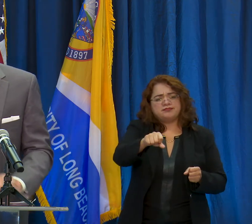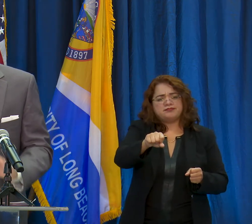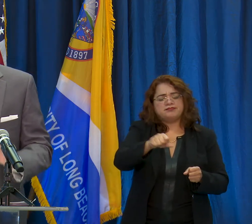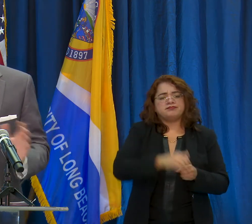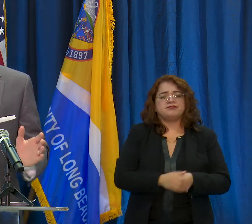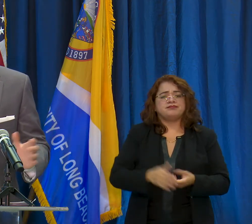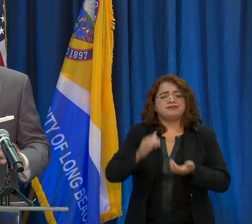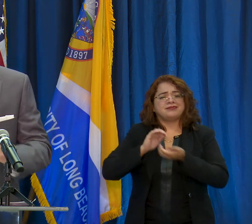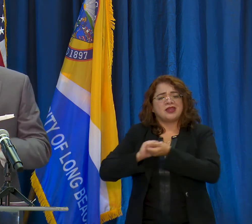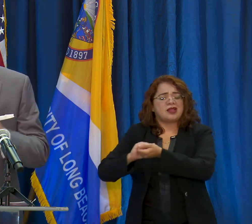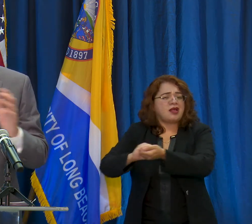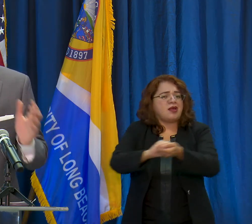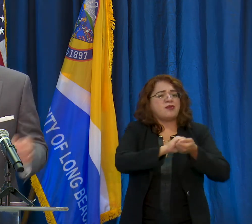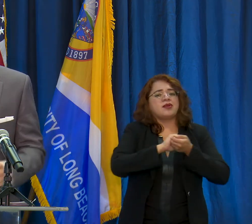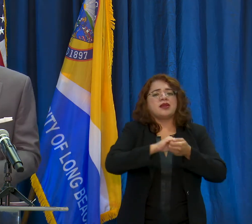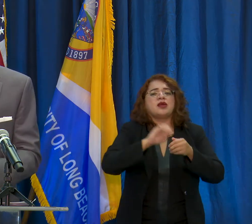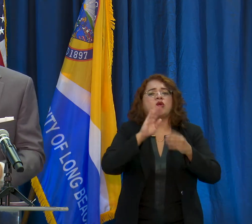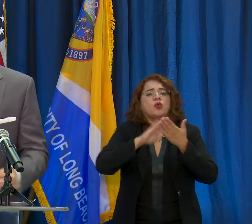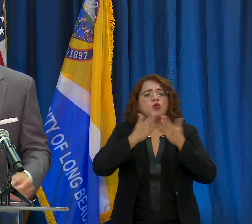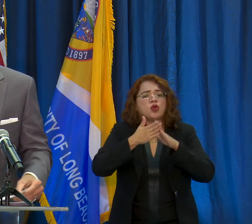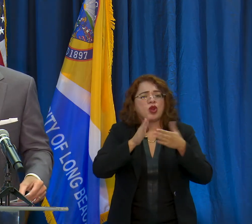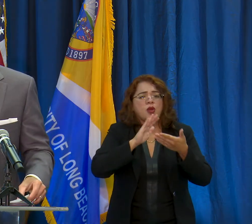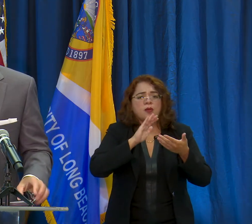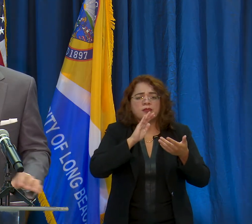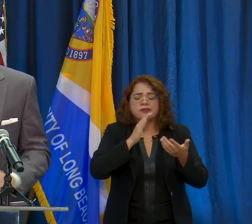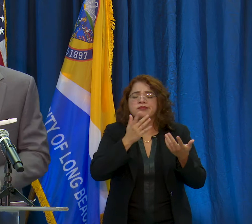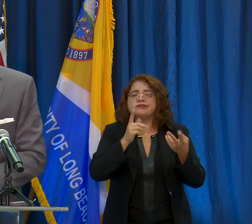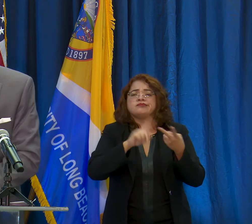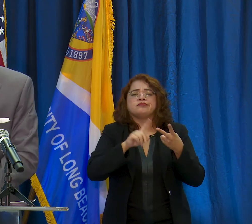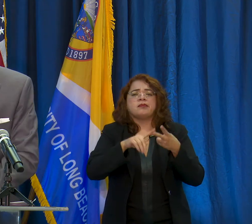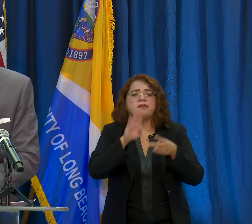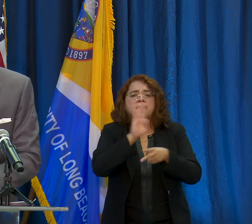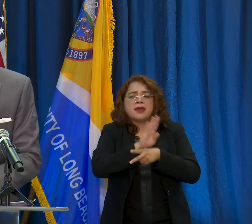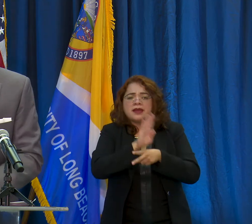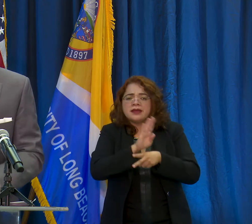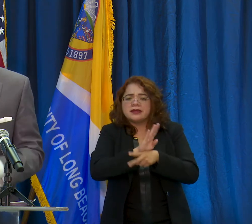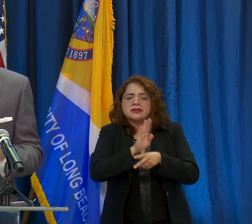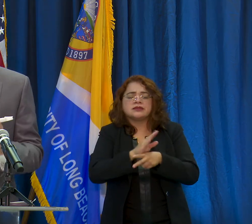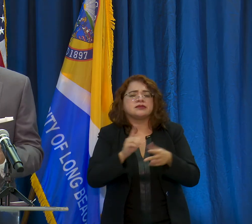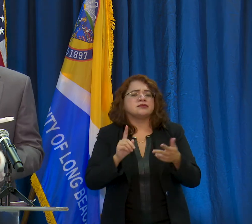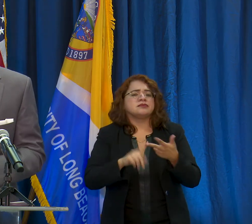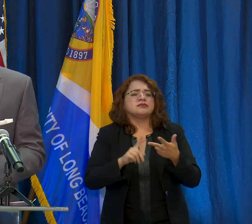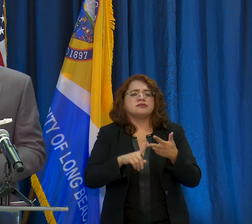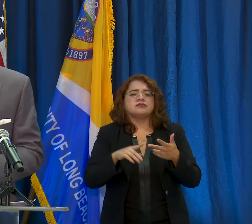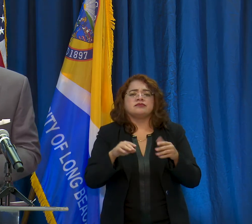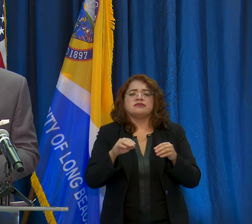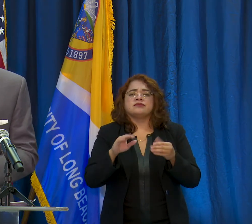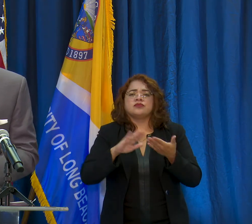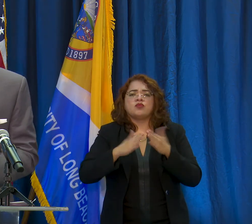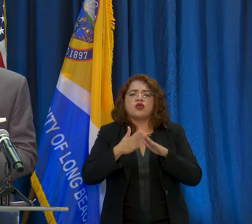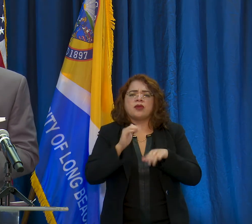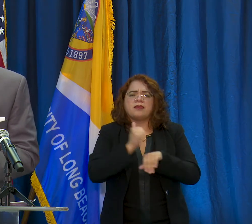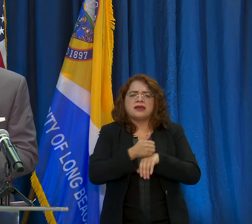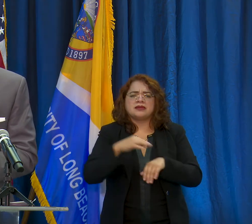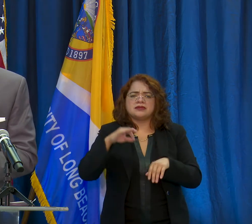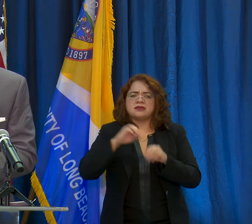our business associations, our community based organizations and our businesses themselves has been a priority